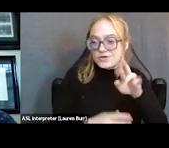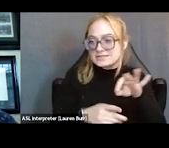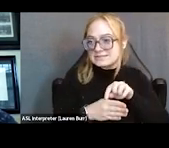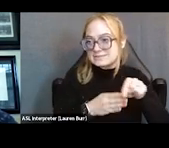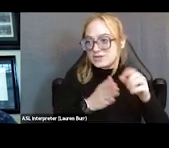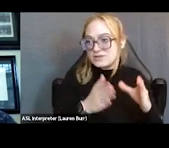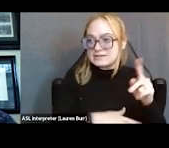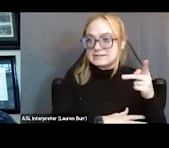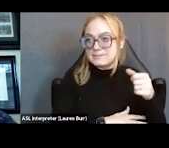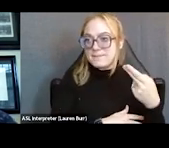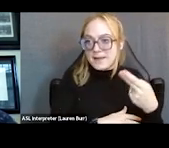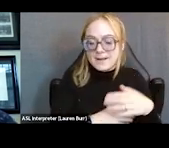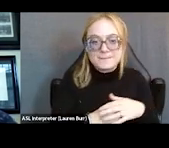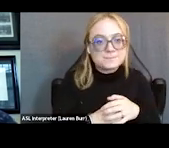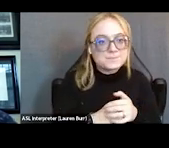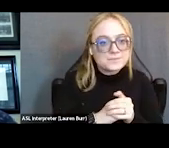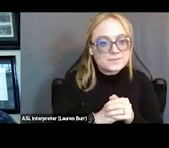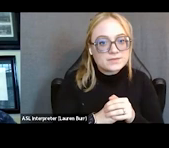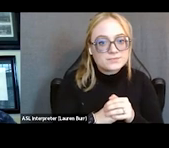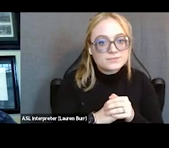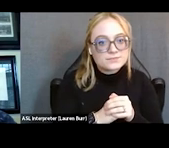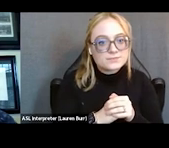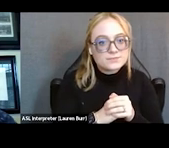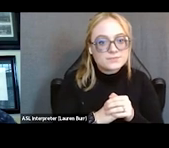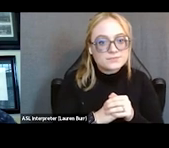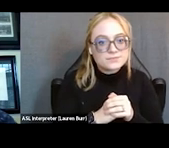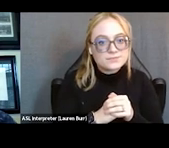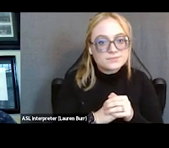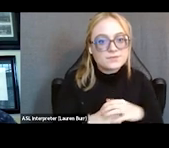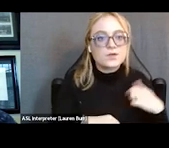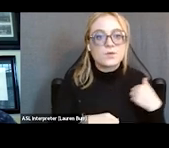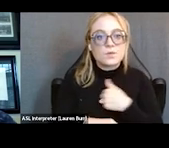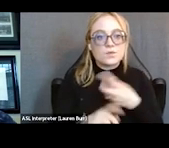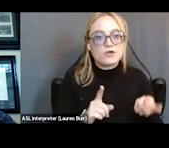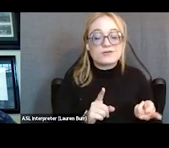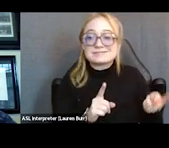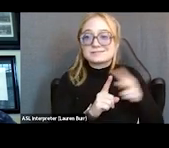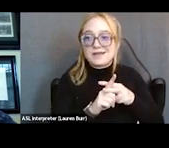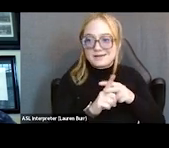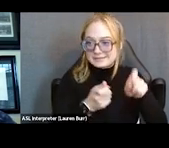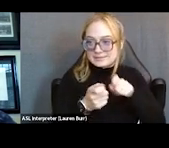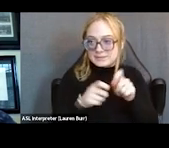we are assigned a specific person or contact, whether it's an AWIC or a public affairs specialist